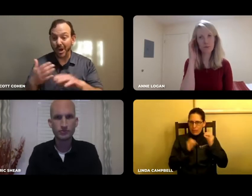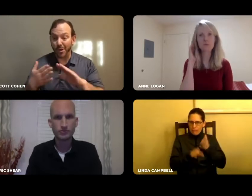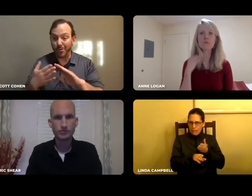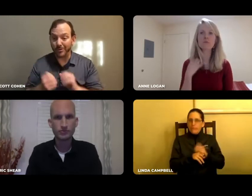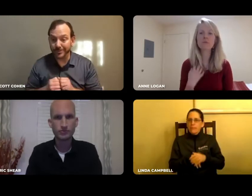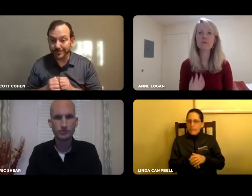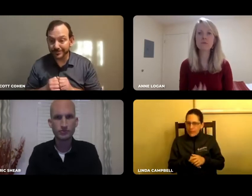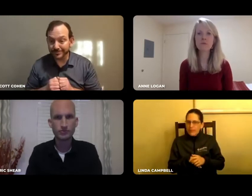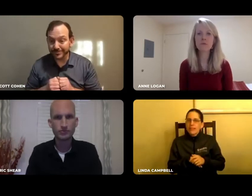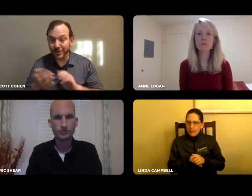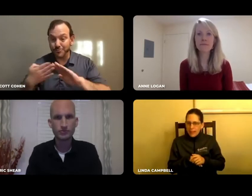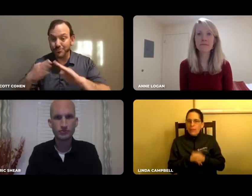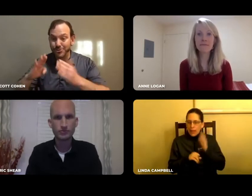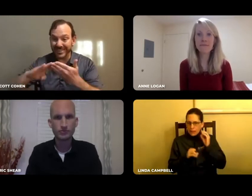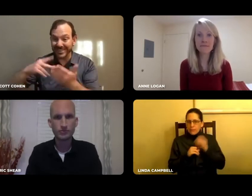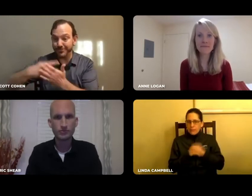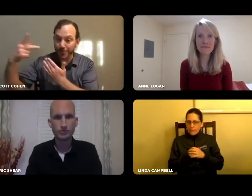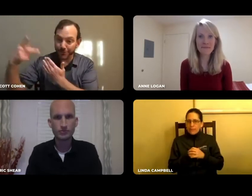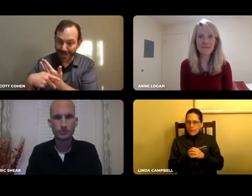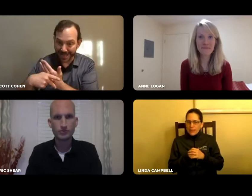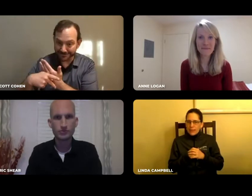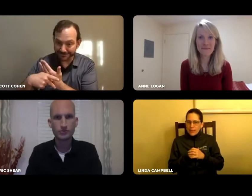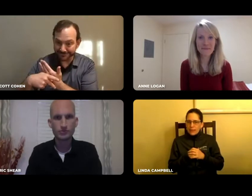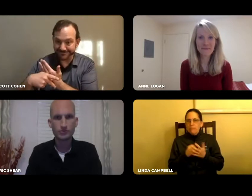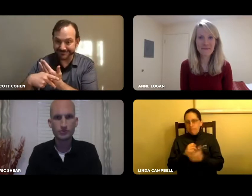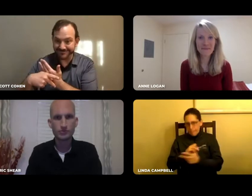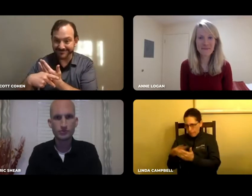A Community program.